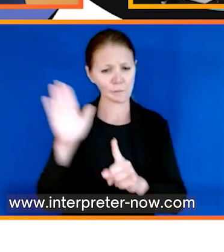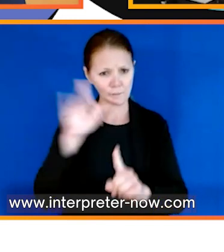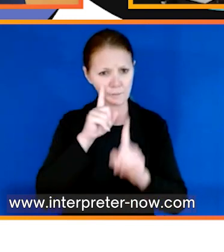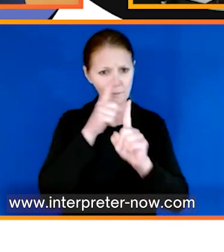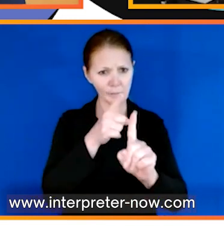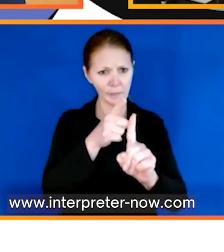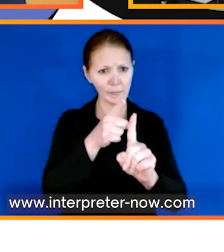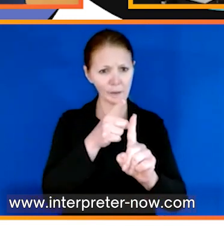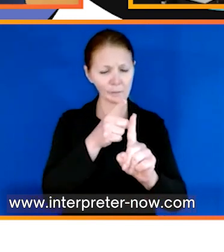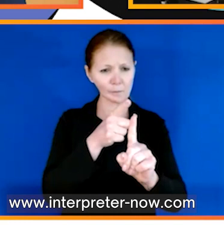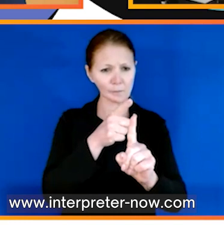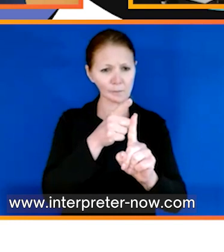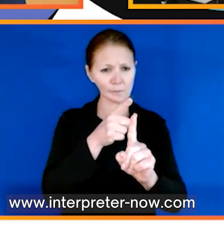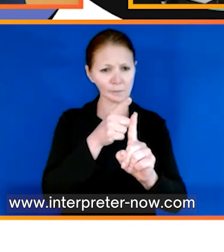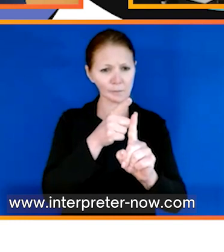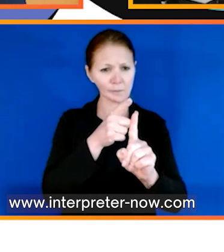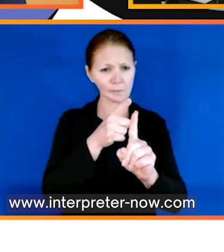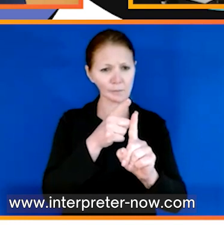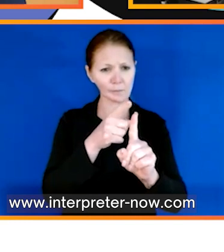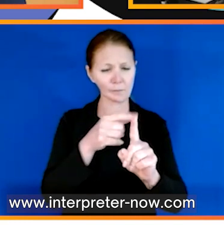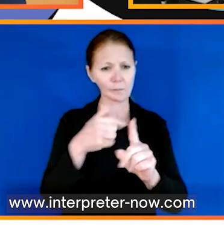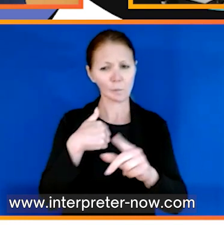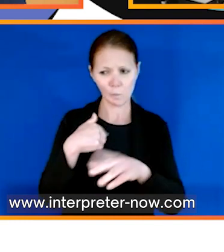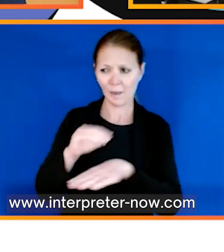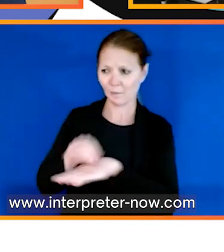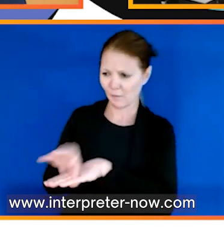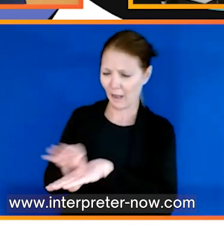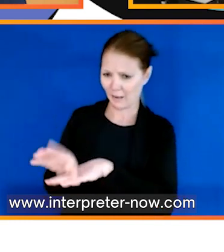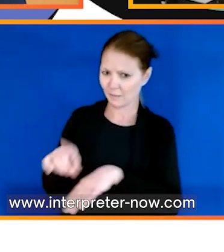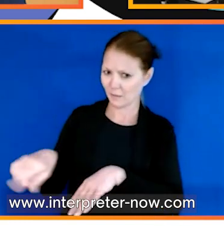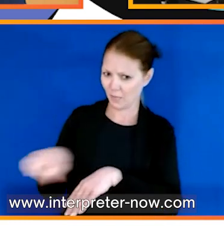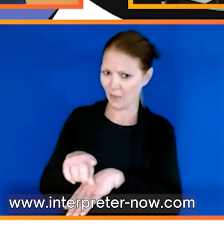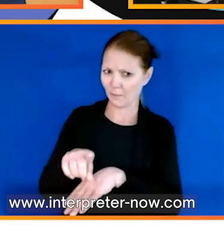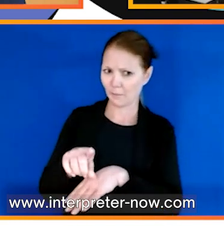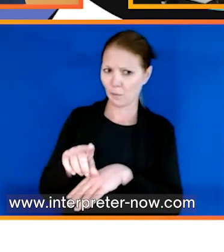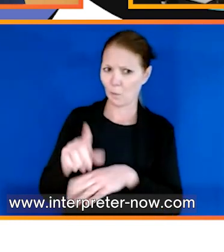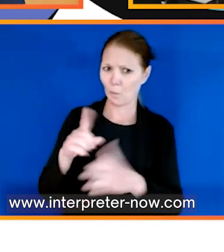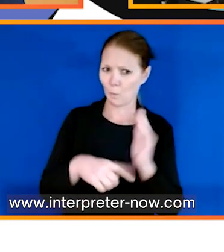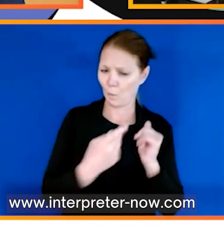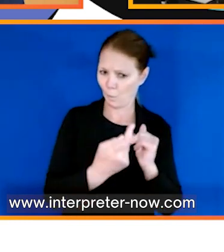on that. I think about that, in terms of what we learned and what I learned, was I often used to look